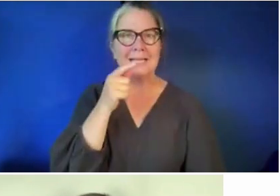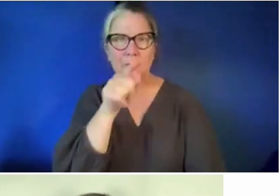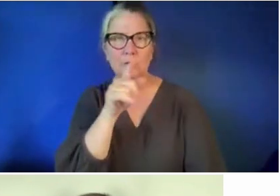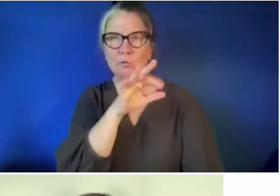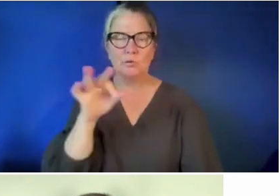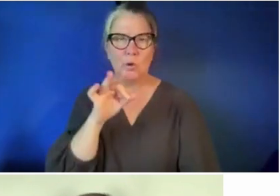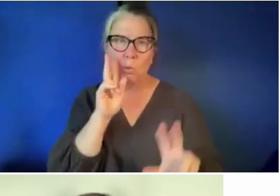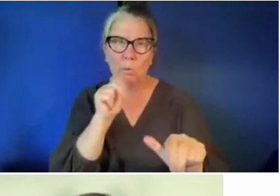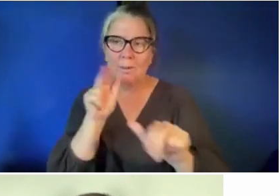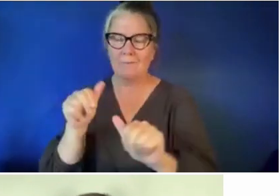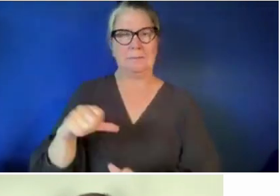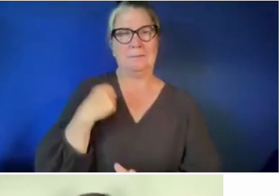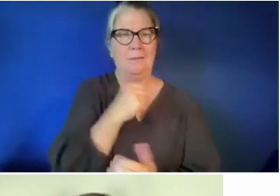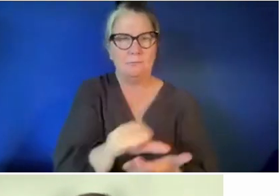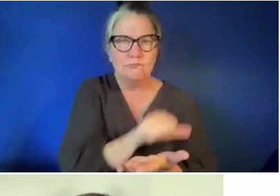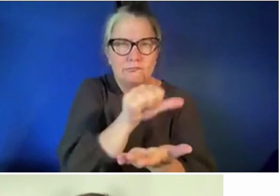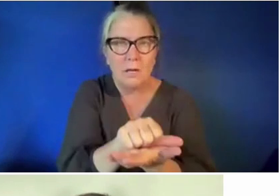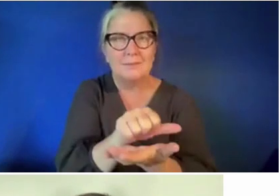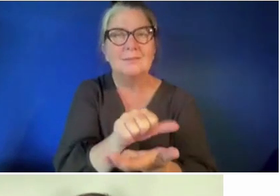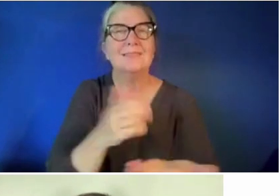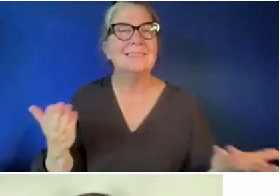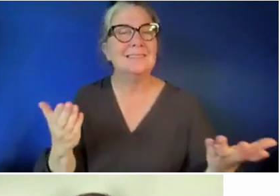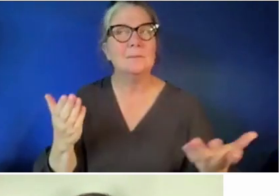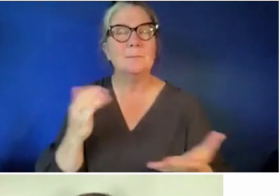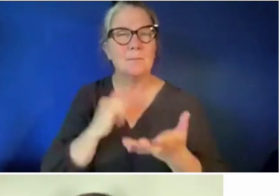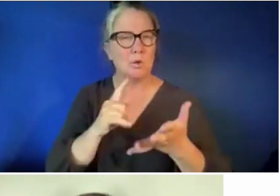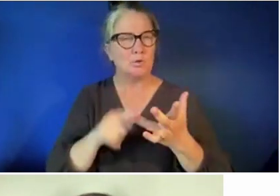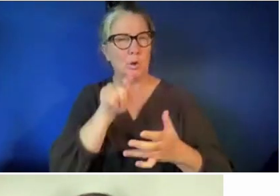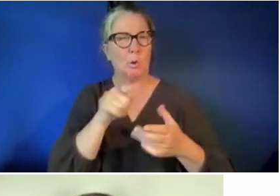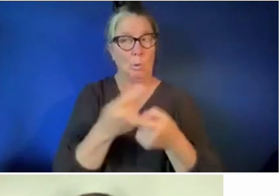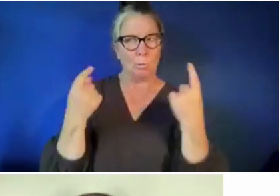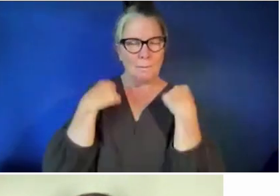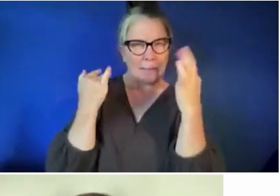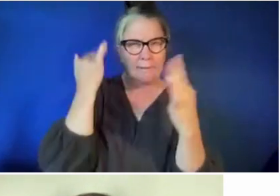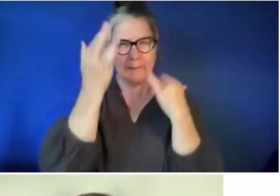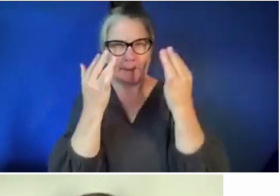And so that's been a really interesting part of how we've been thinking about supporting managers